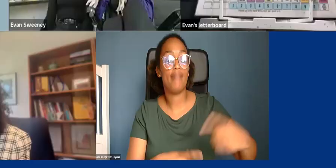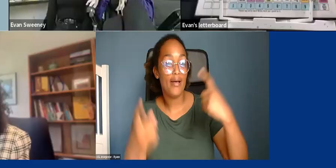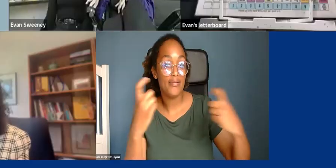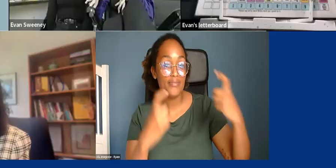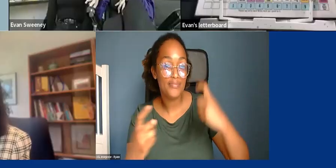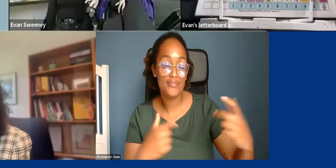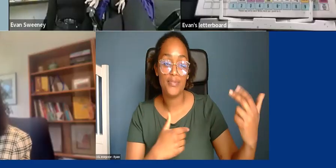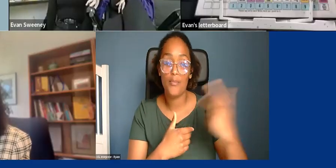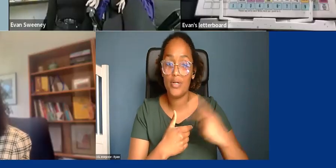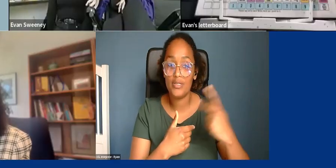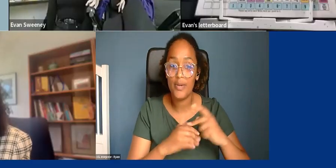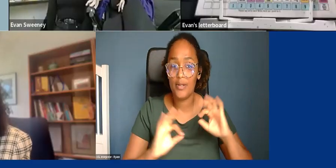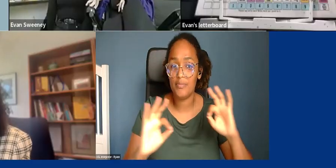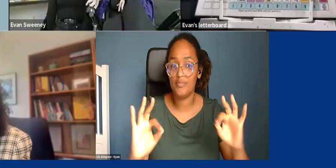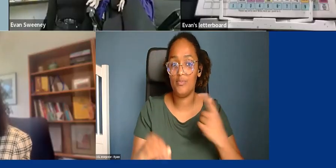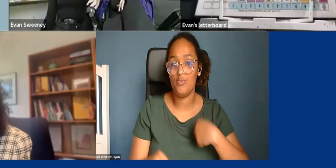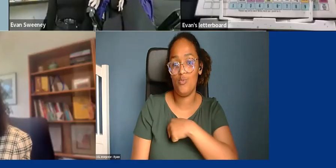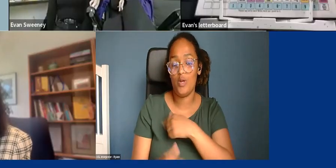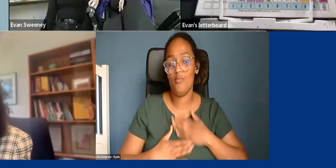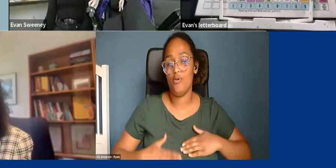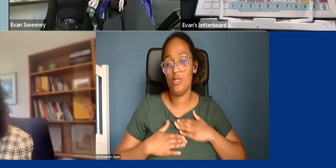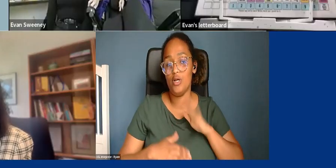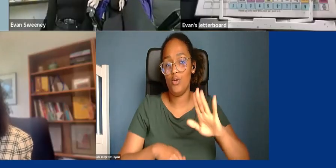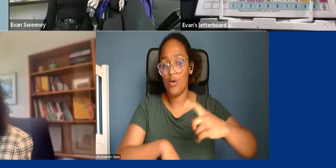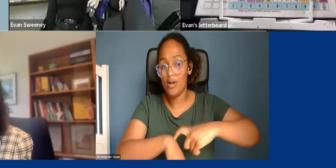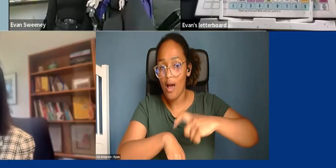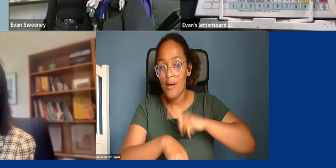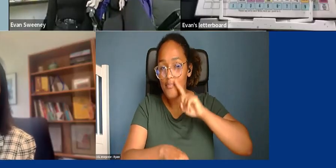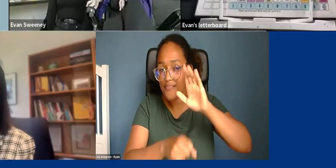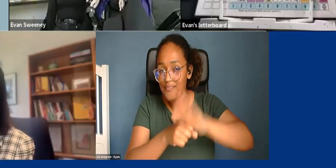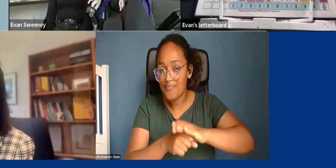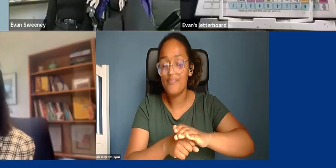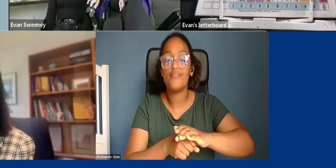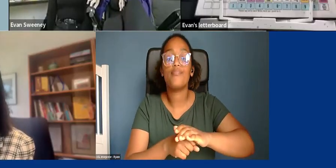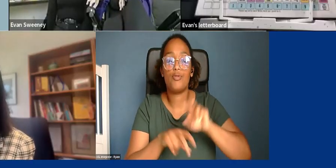We appreciate your time and your commitment to these important conversations.